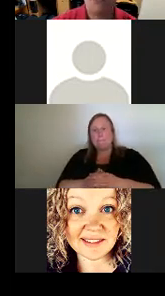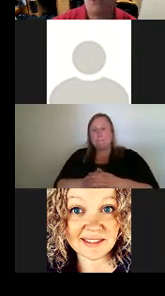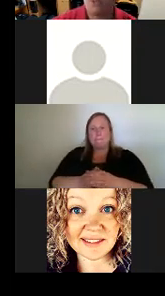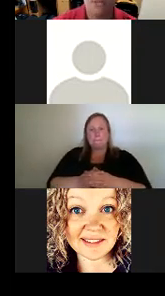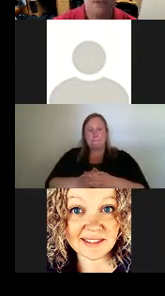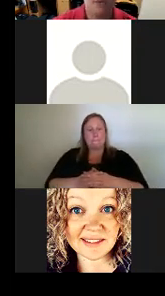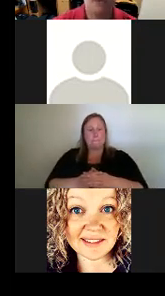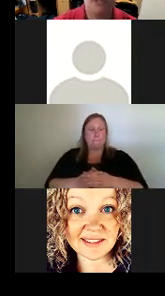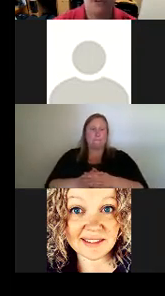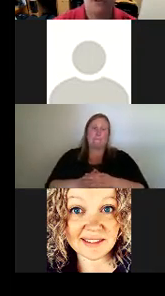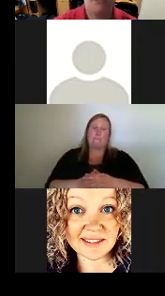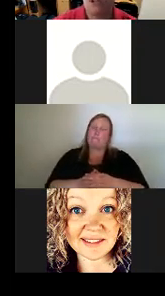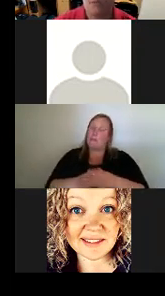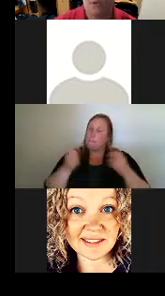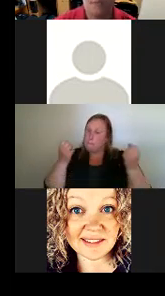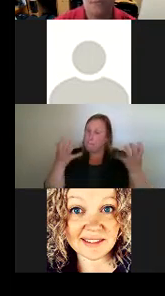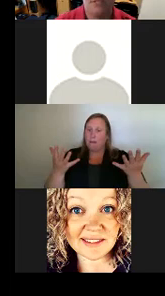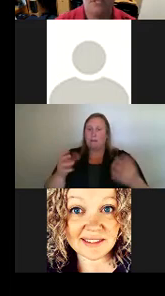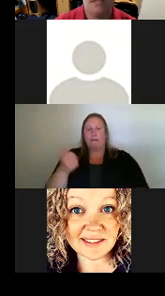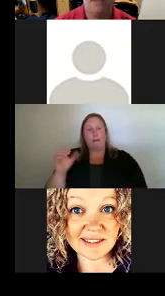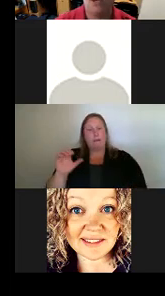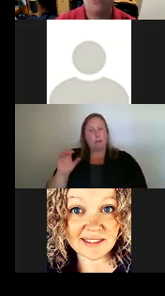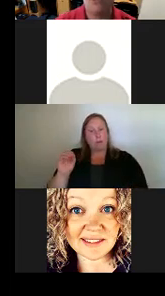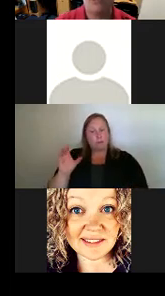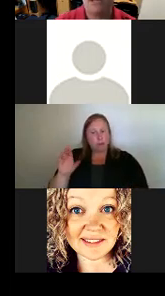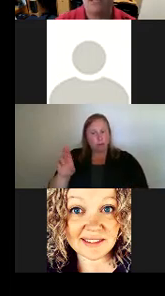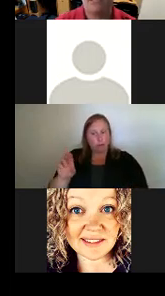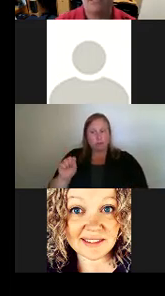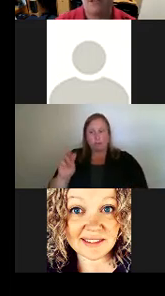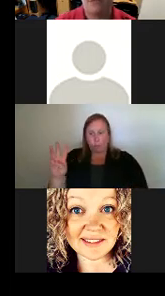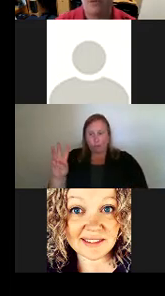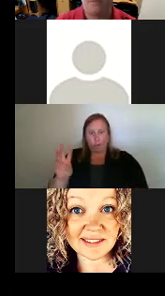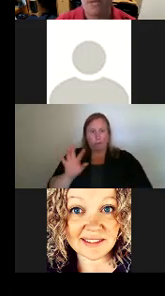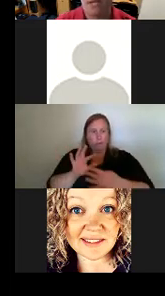MANY OCR DEVICES AND SOFTWARE ARE COMPATIBLE WITH